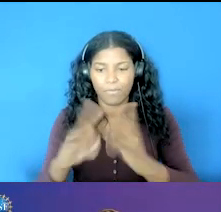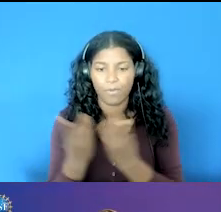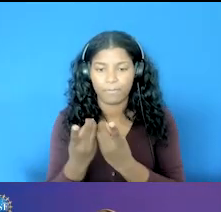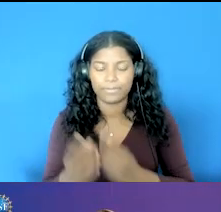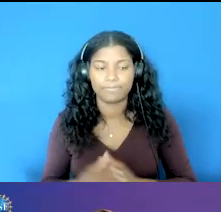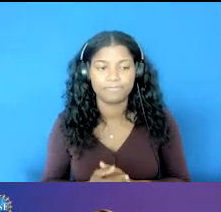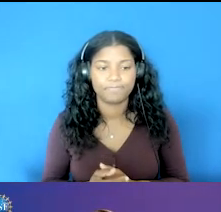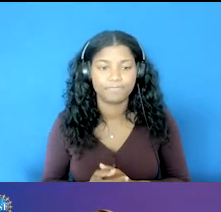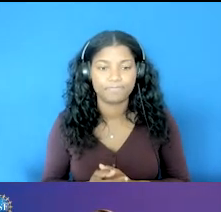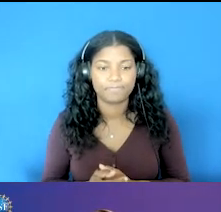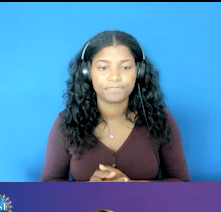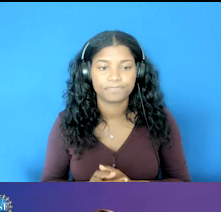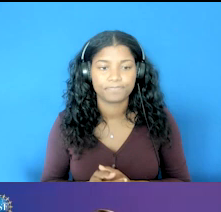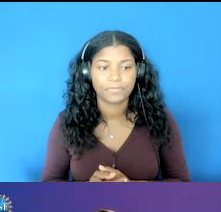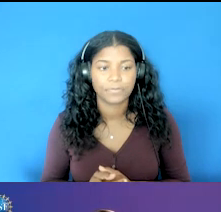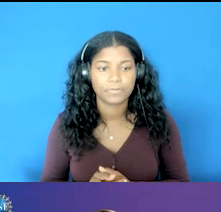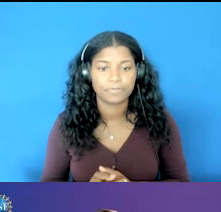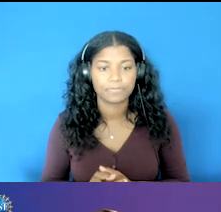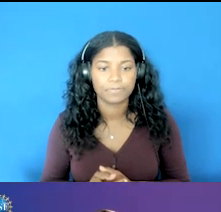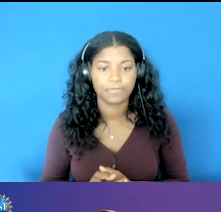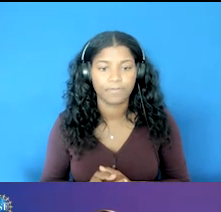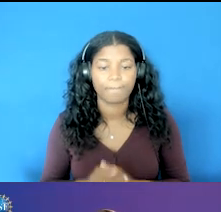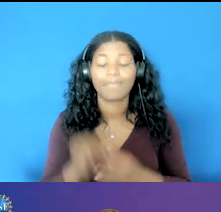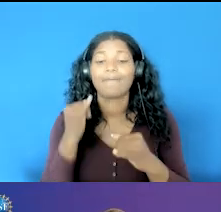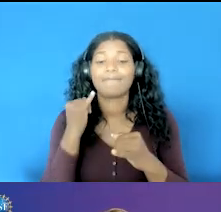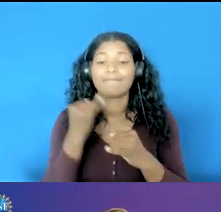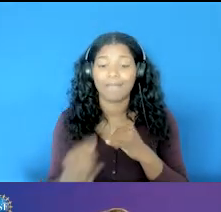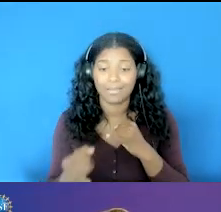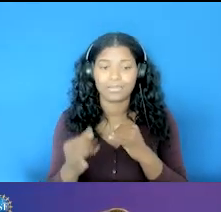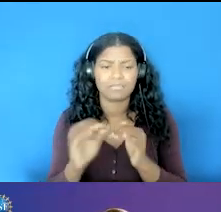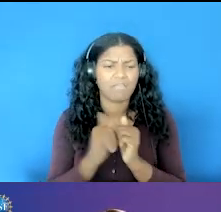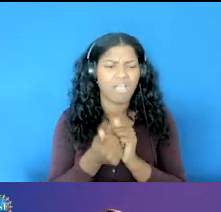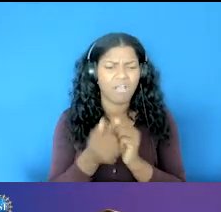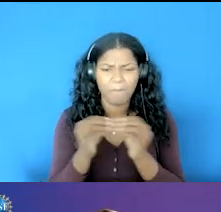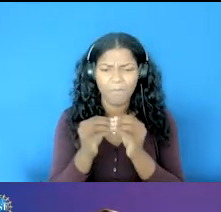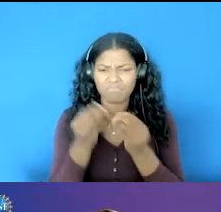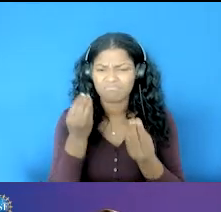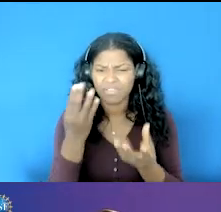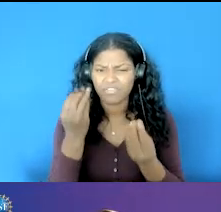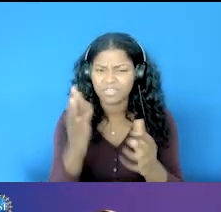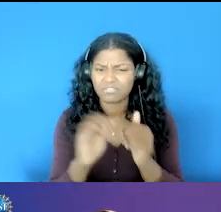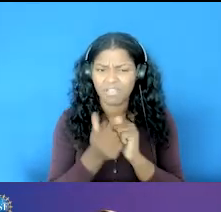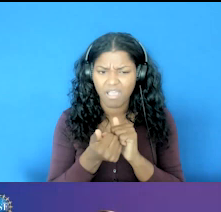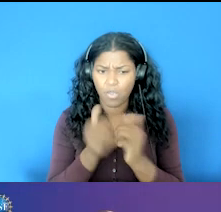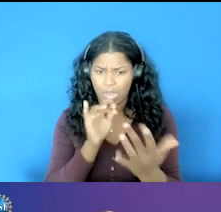Next. And finally here's how you can find out more and reach out to us.